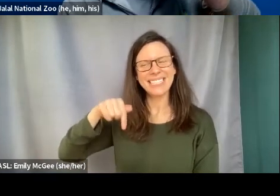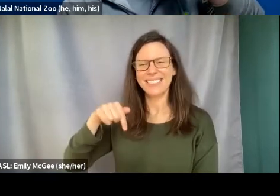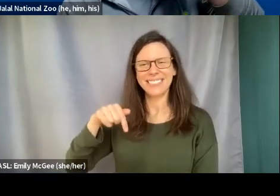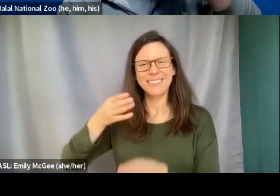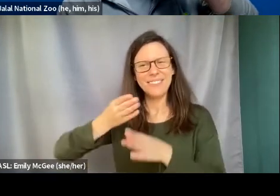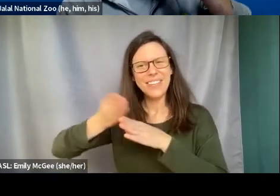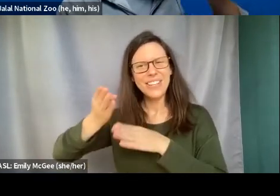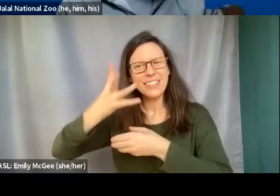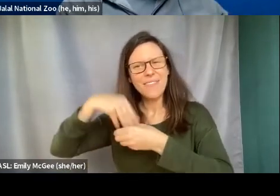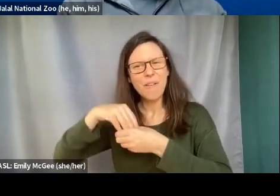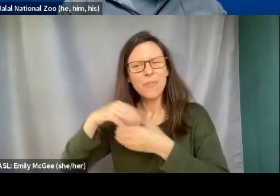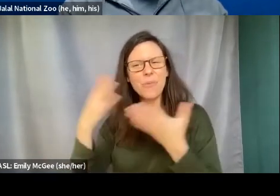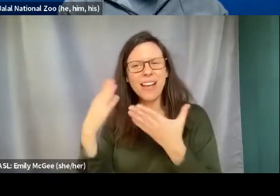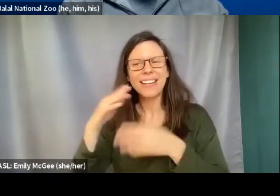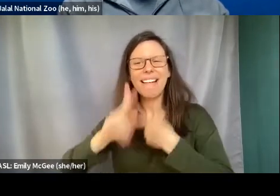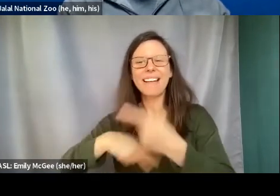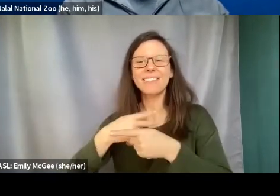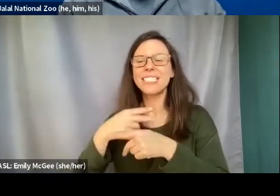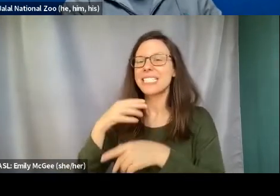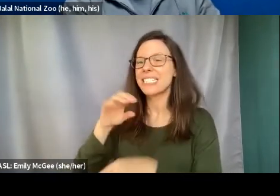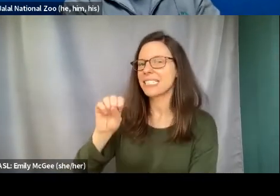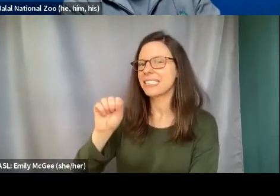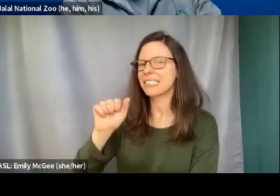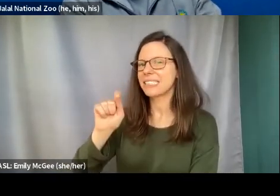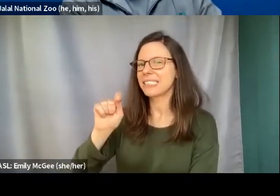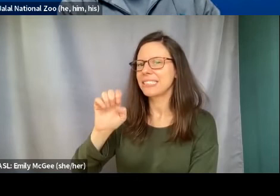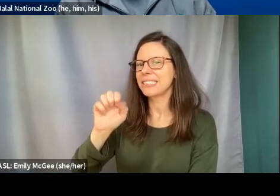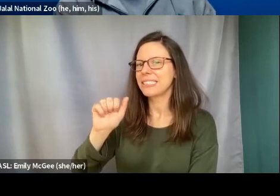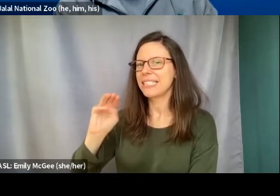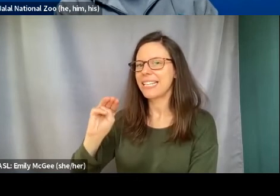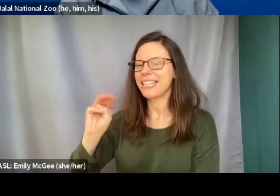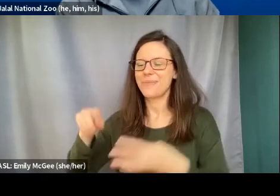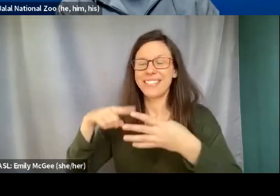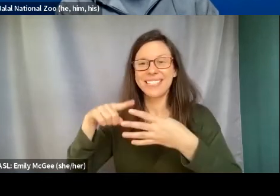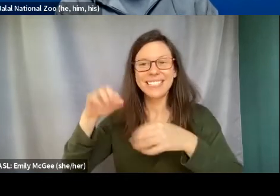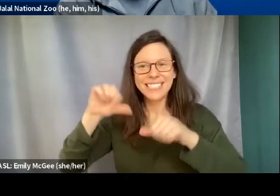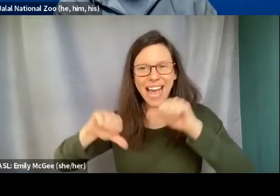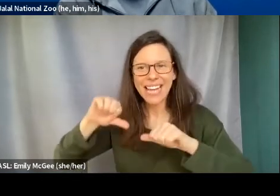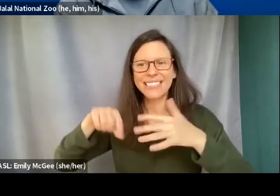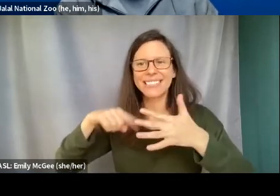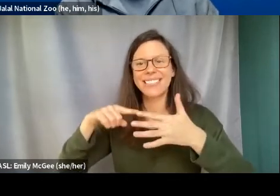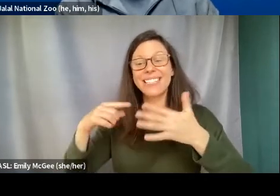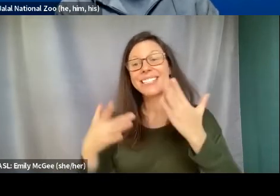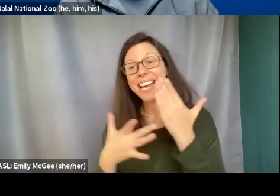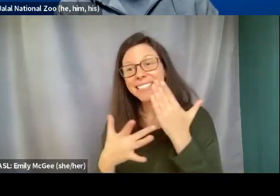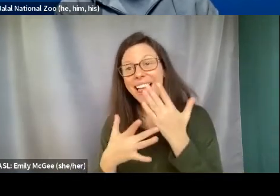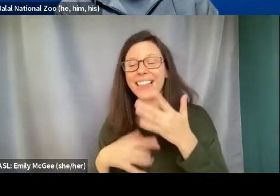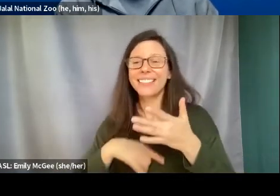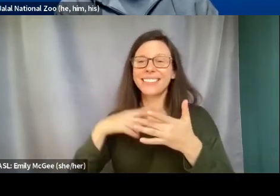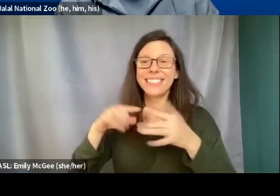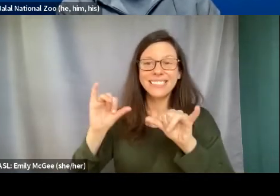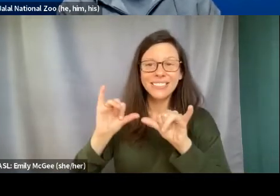arts and math that our viewers think you use and 89 percent said science followed by 62 percent said engineering.